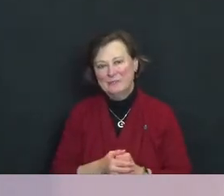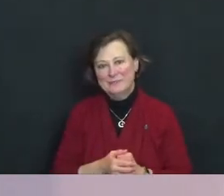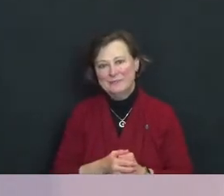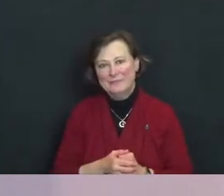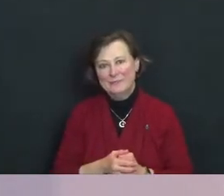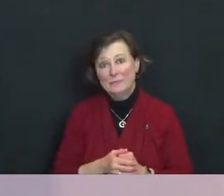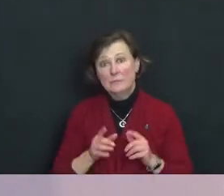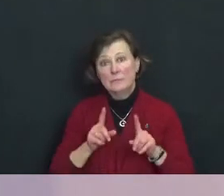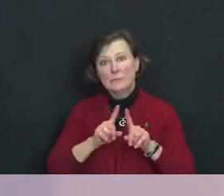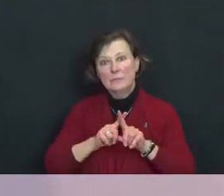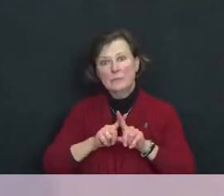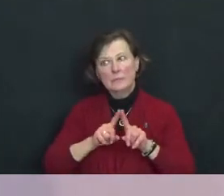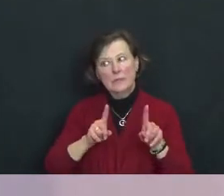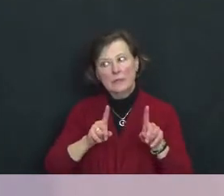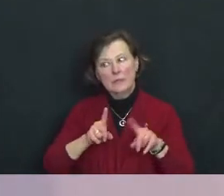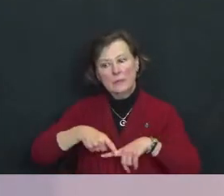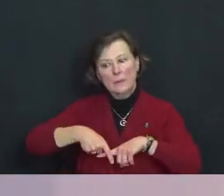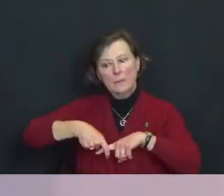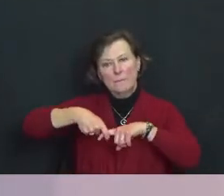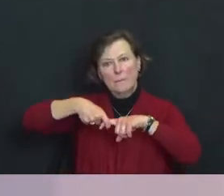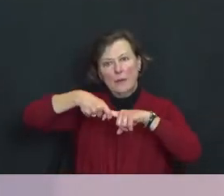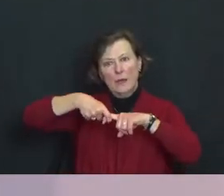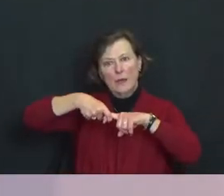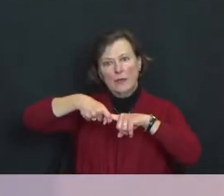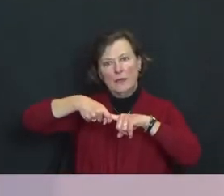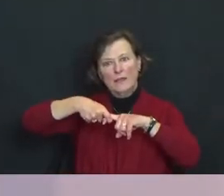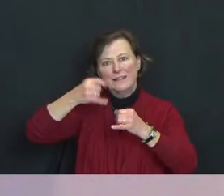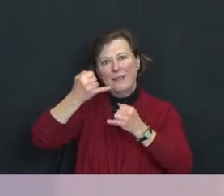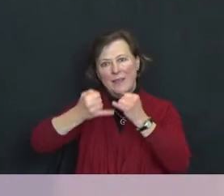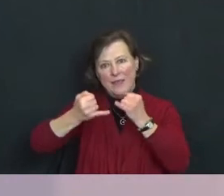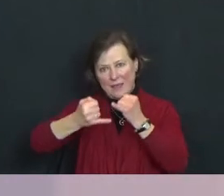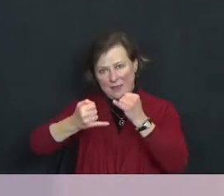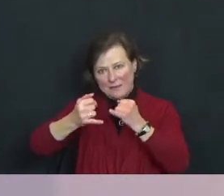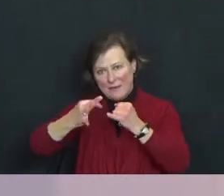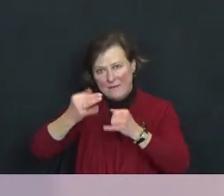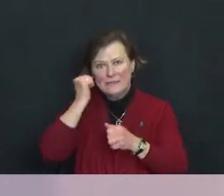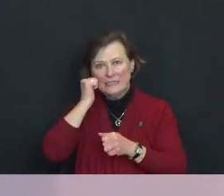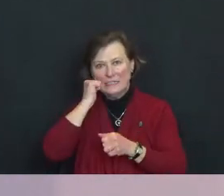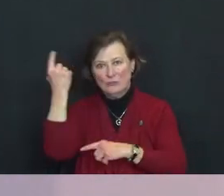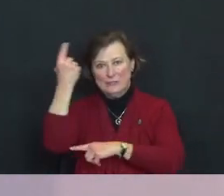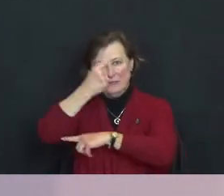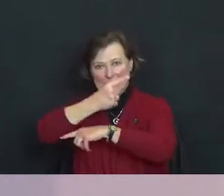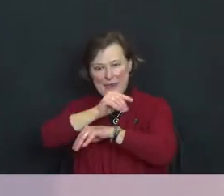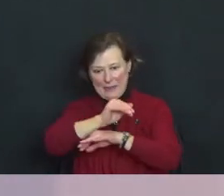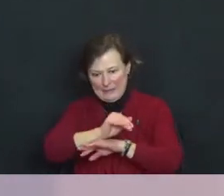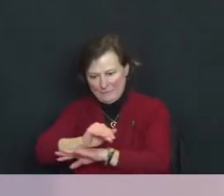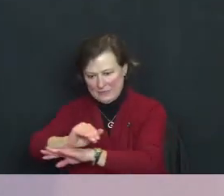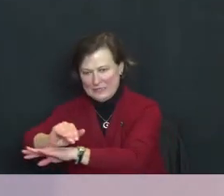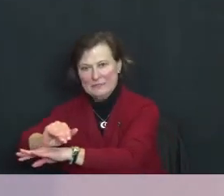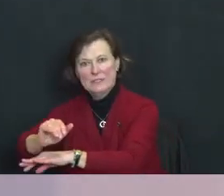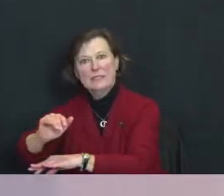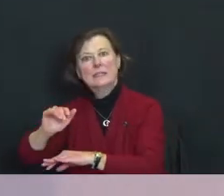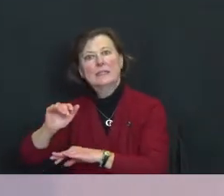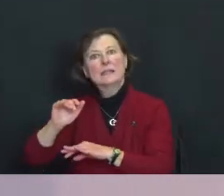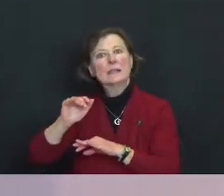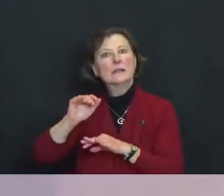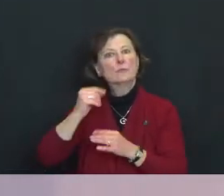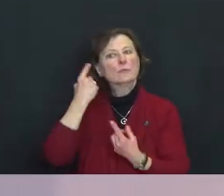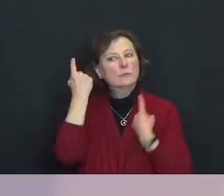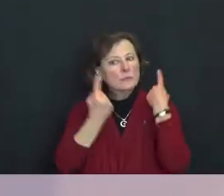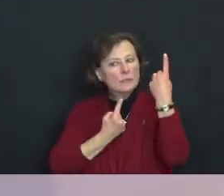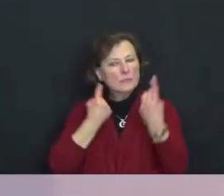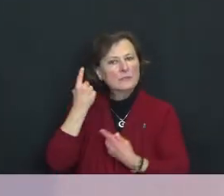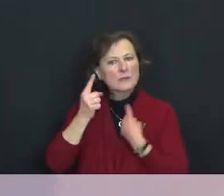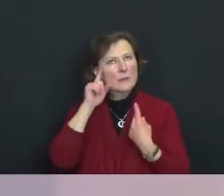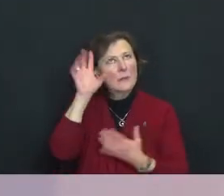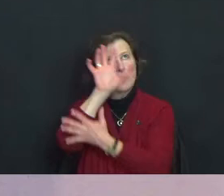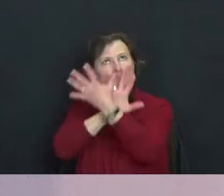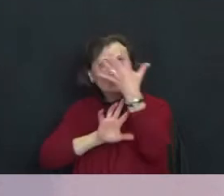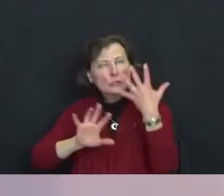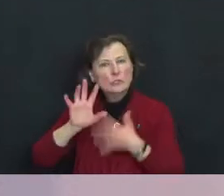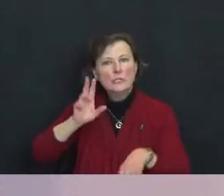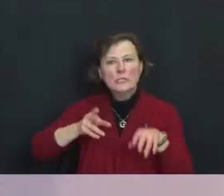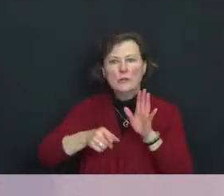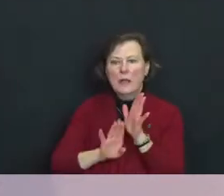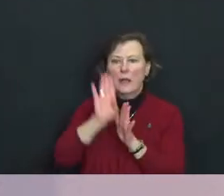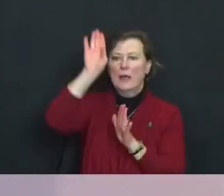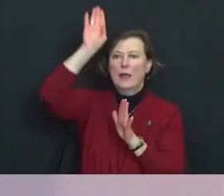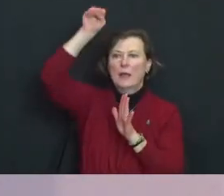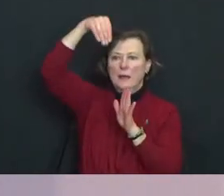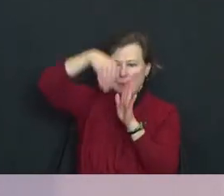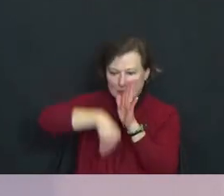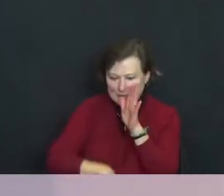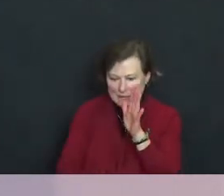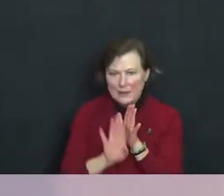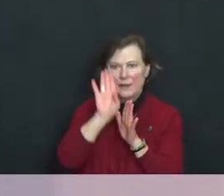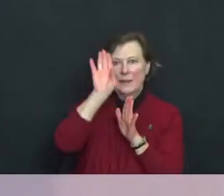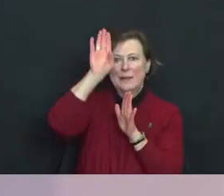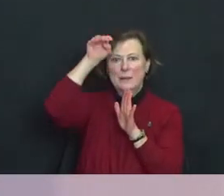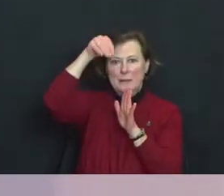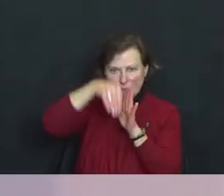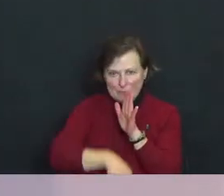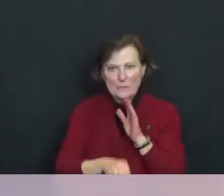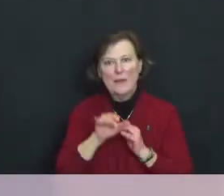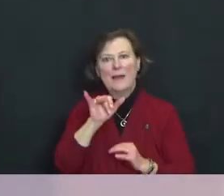Yet the pause at the end of the day to consider the mysterious heights and depths of life.